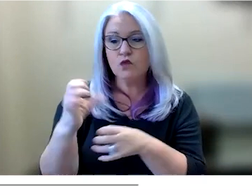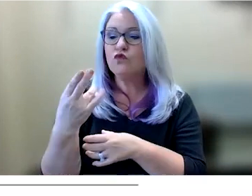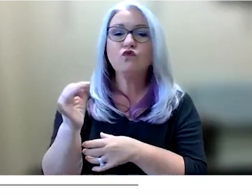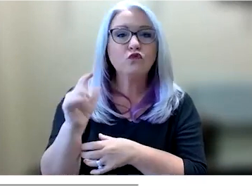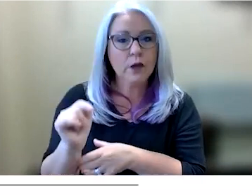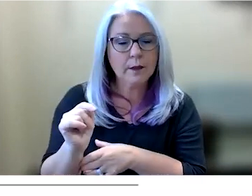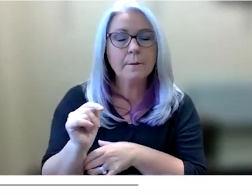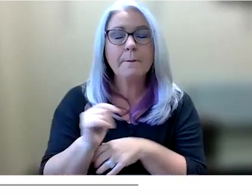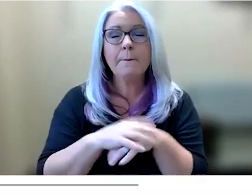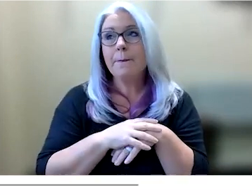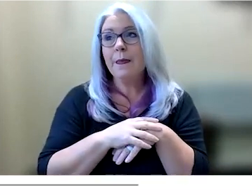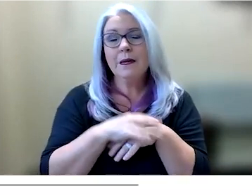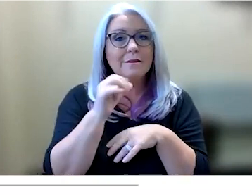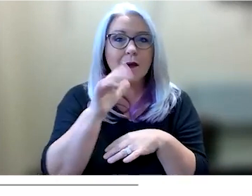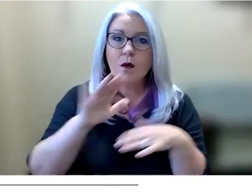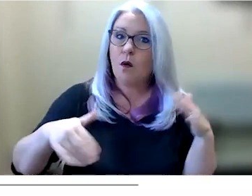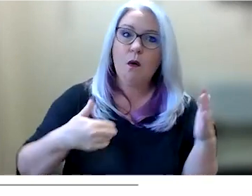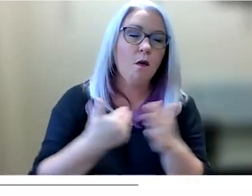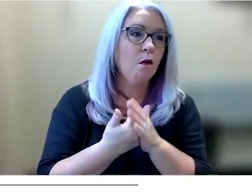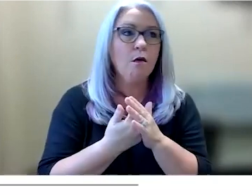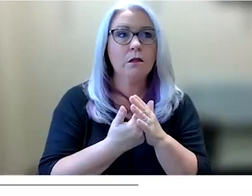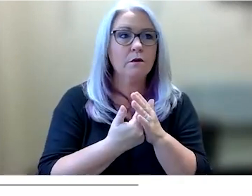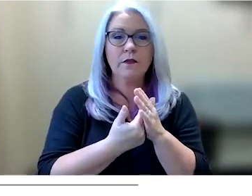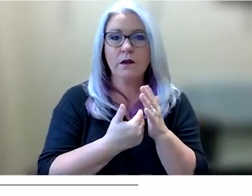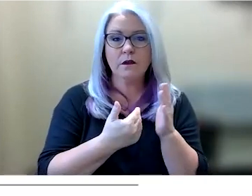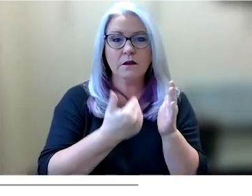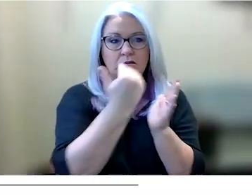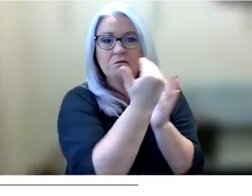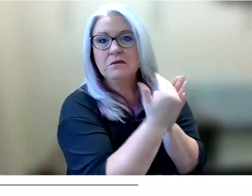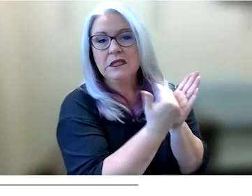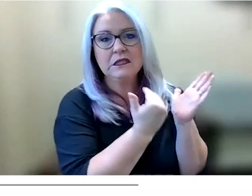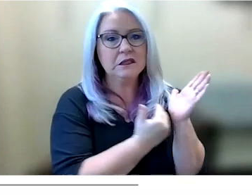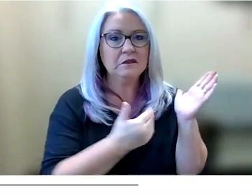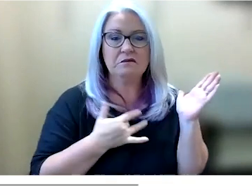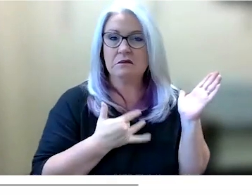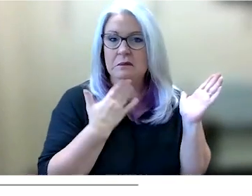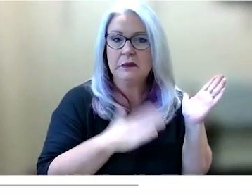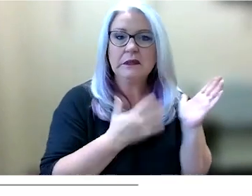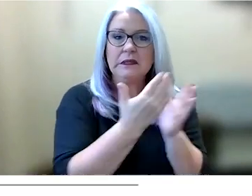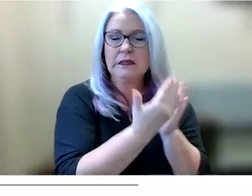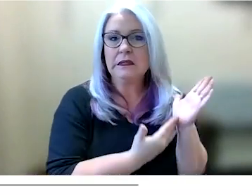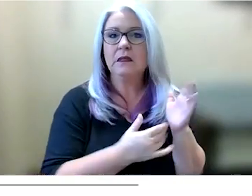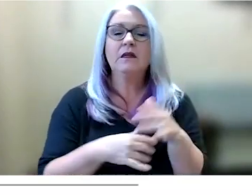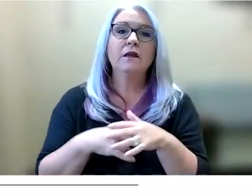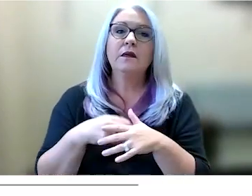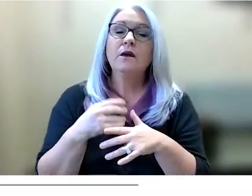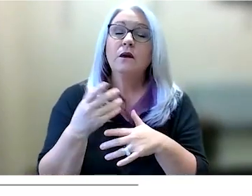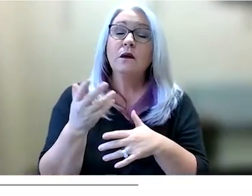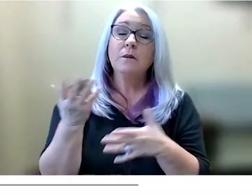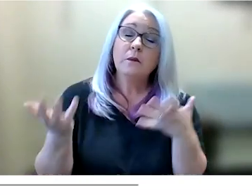symptoms. It's not all the symptoms. It's not 200 symptoms. But some of the symptoms and then also what might be causing those symptoms.